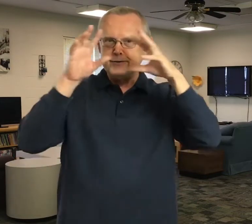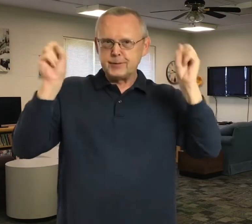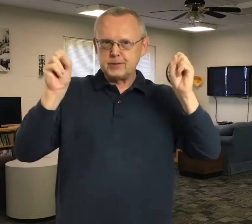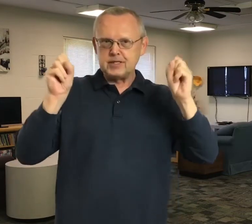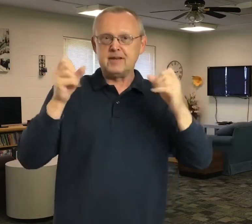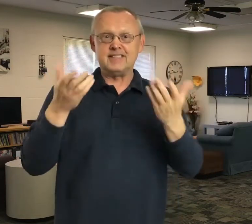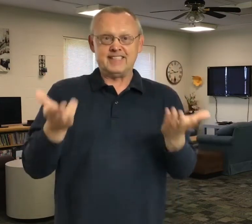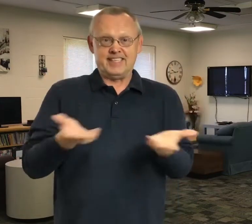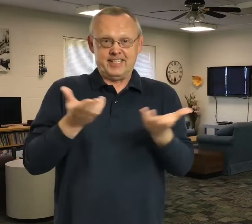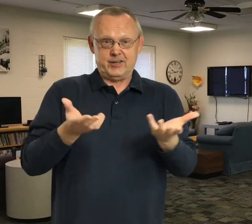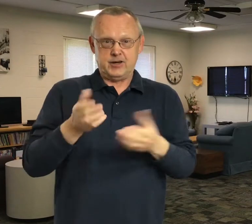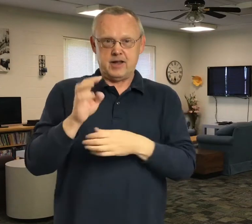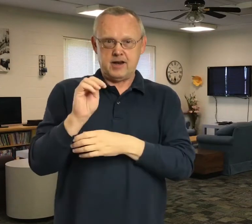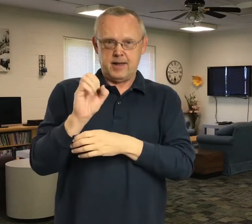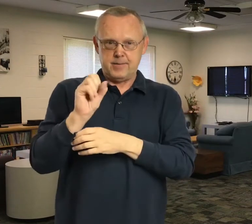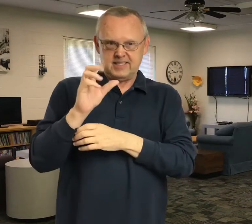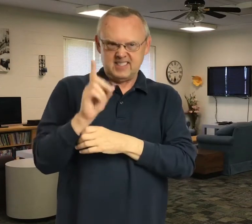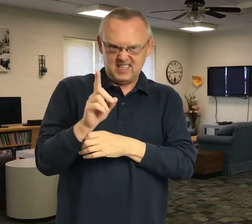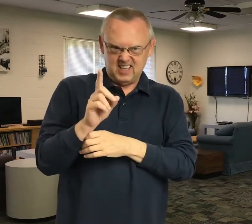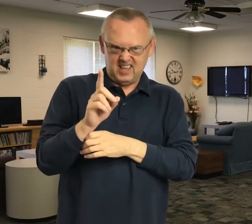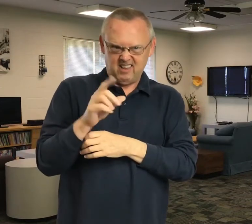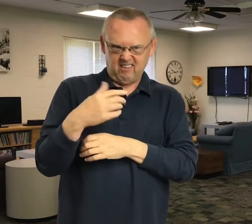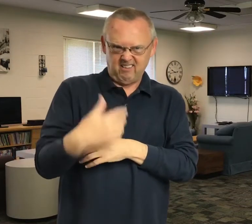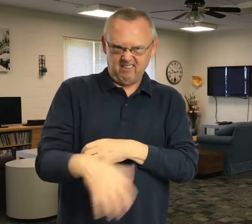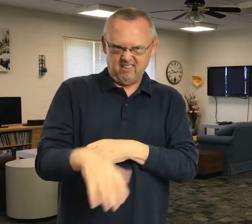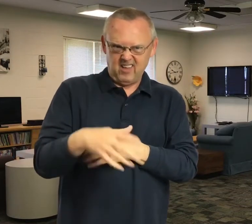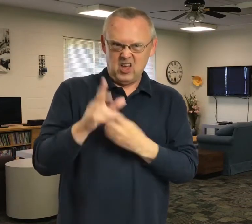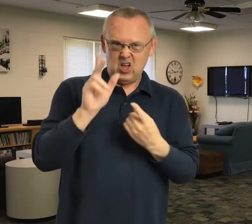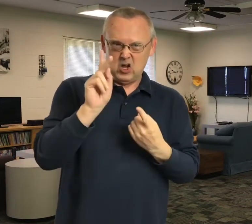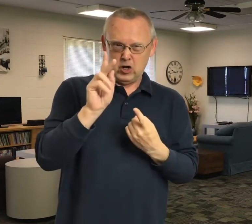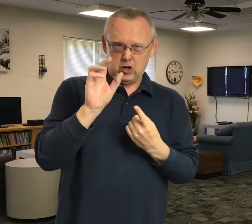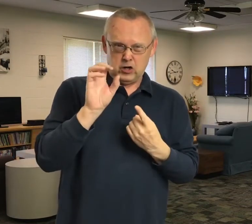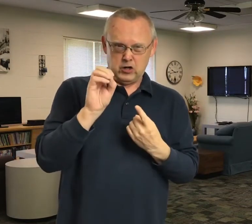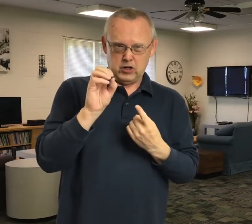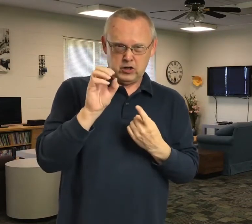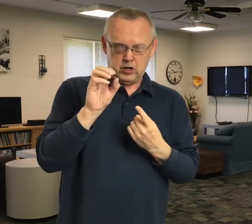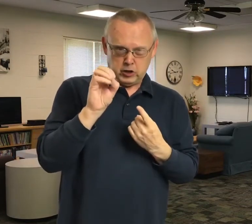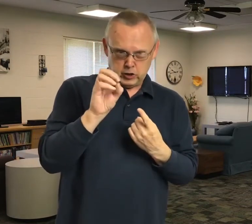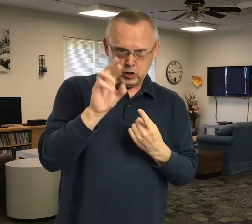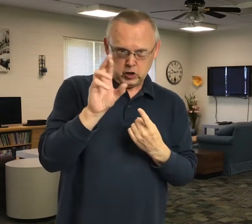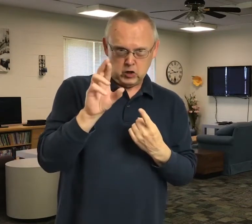after the first three superintendent's at Missouri School for the Deaf.